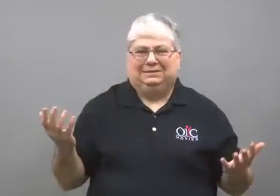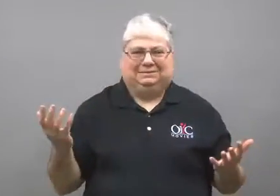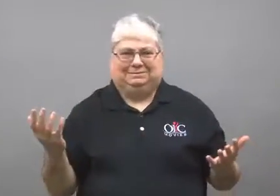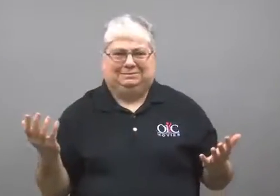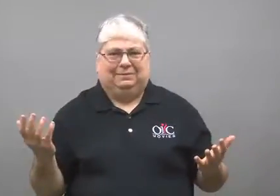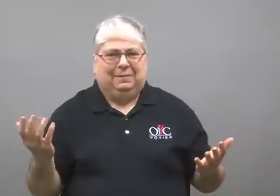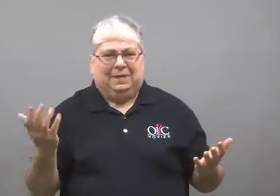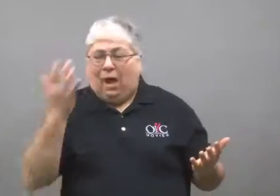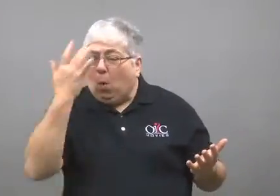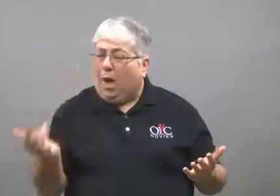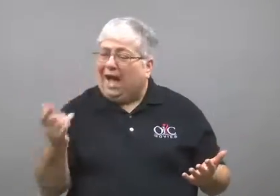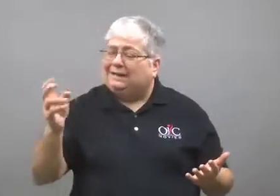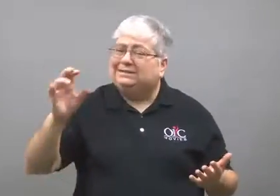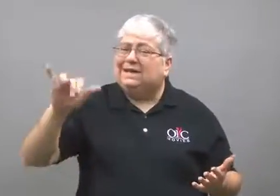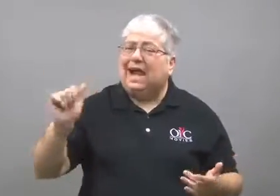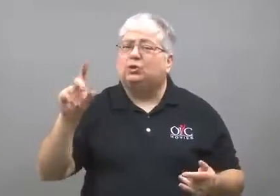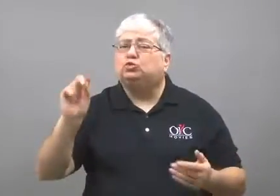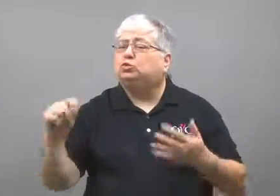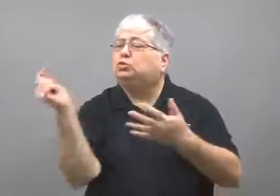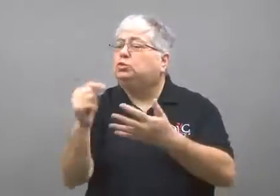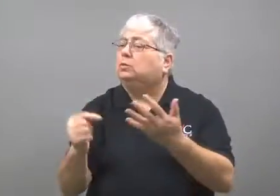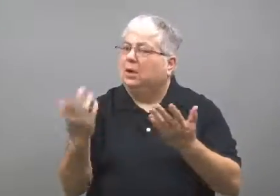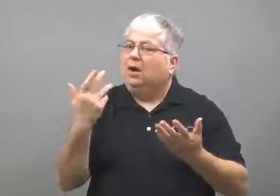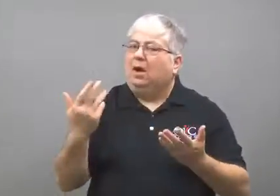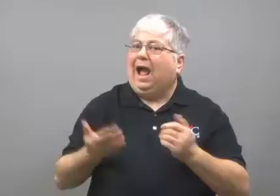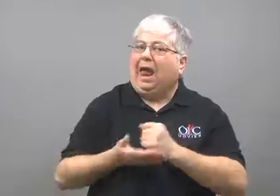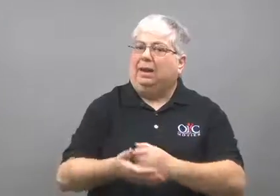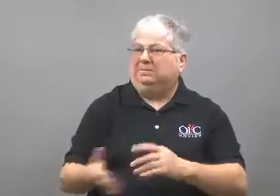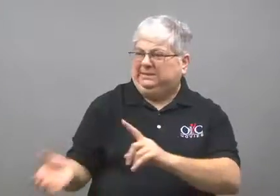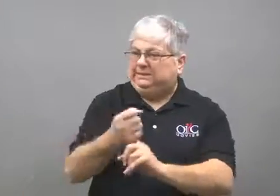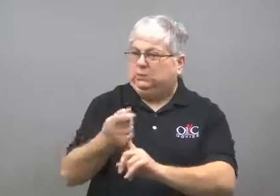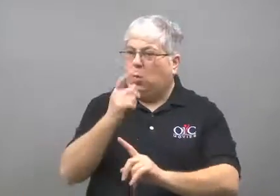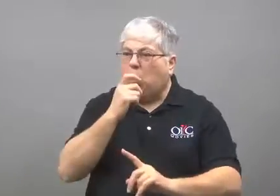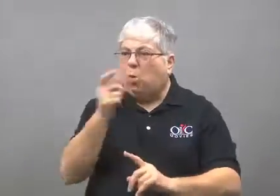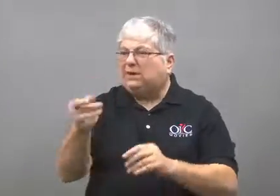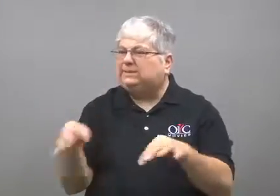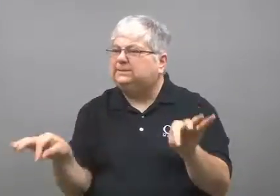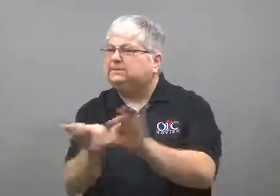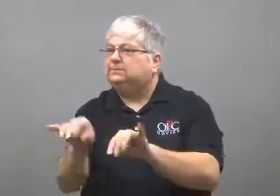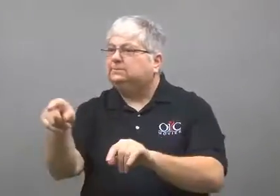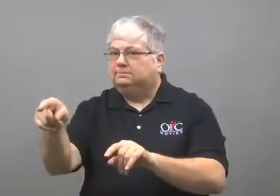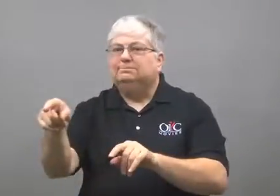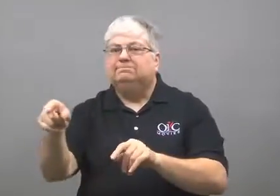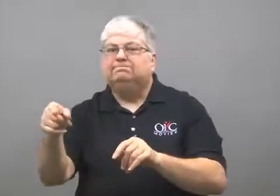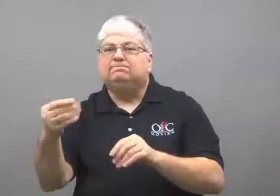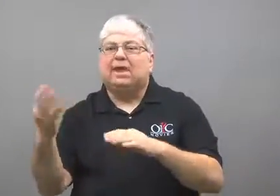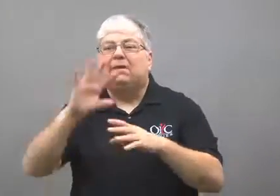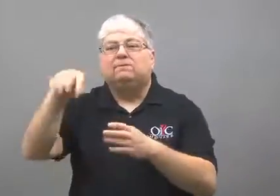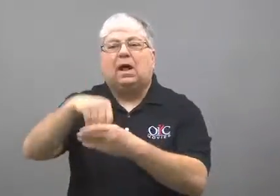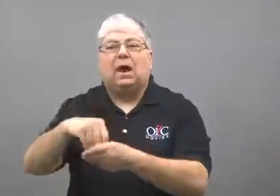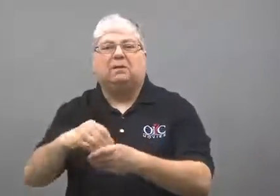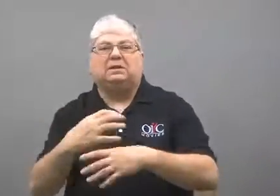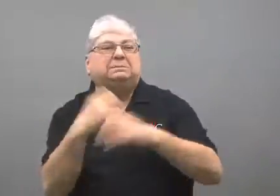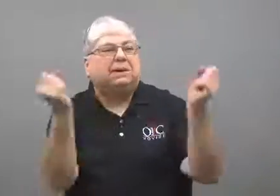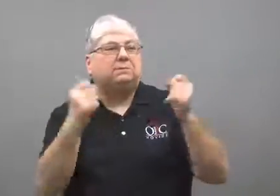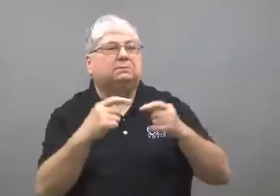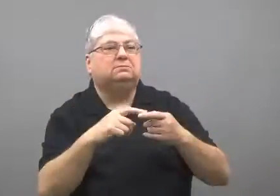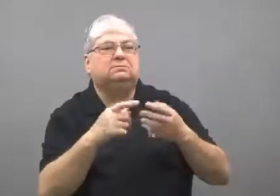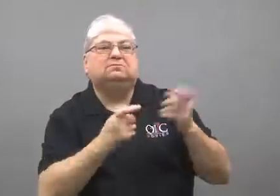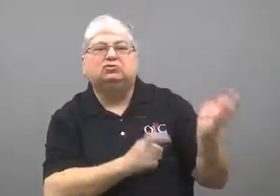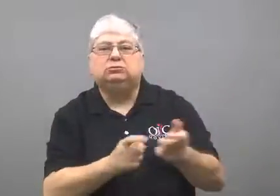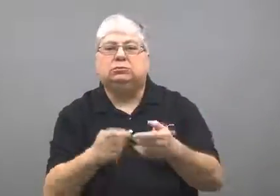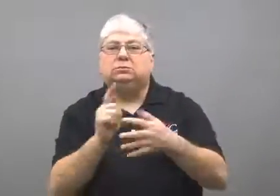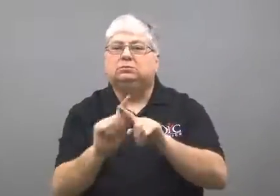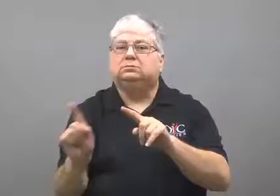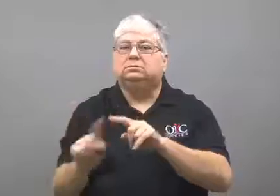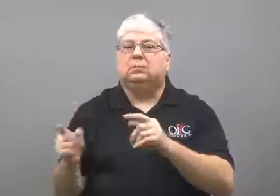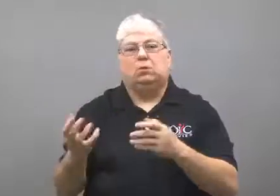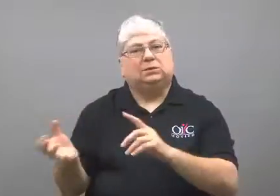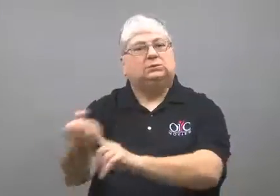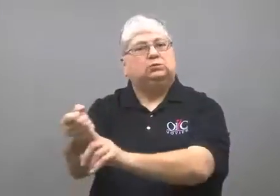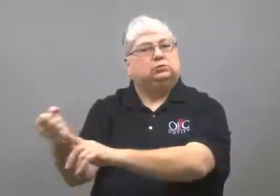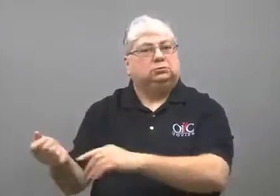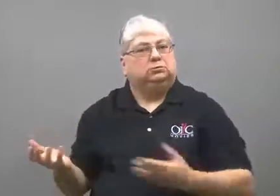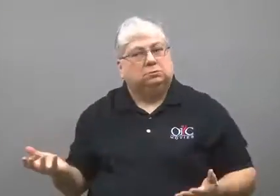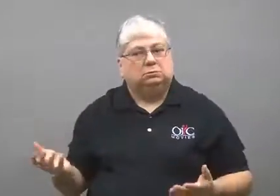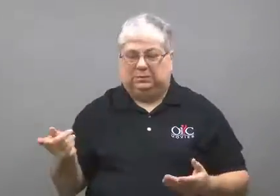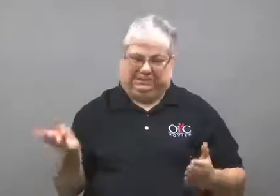They said the CIA did what it did in order to capture high value terrorists.